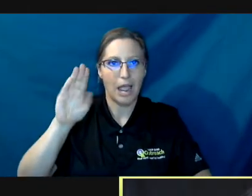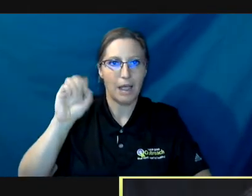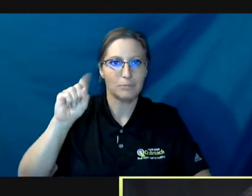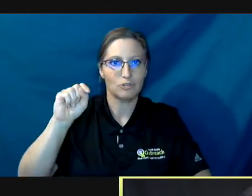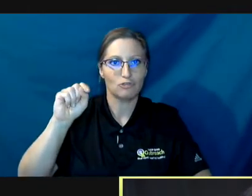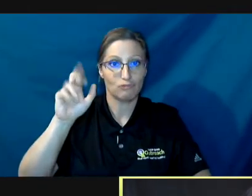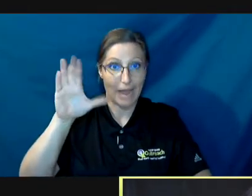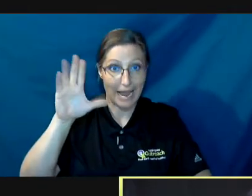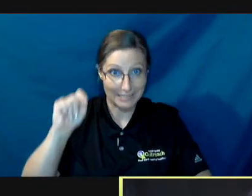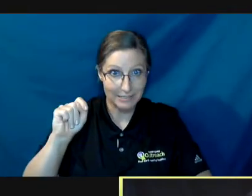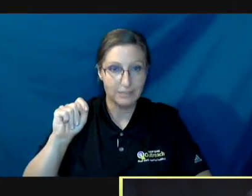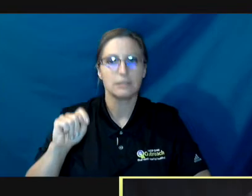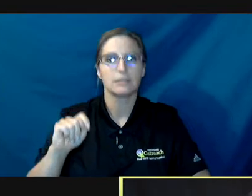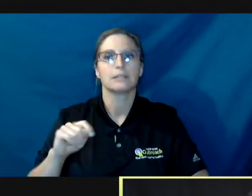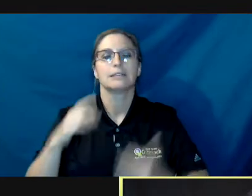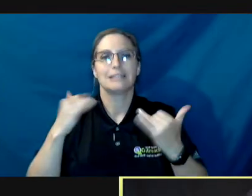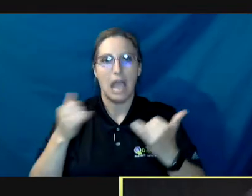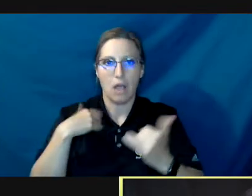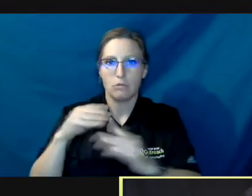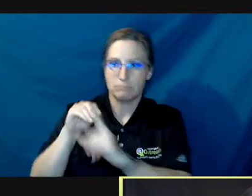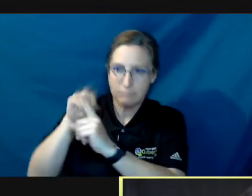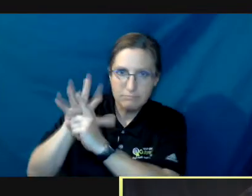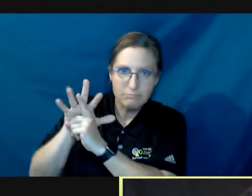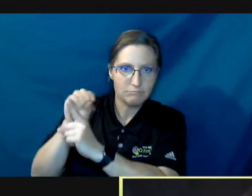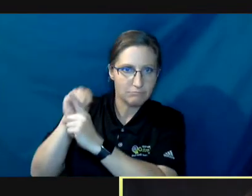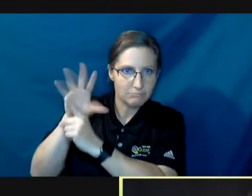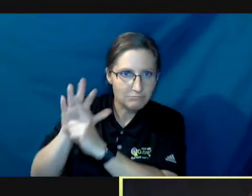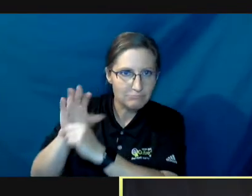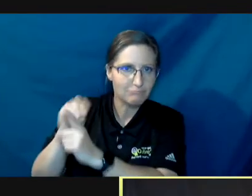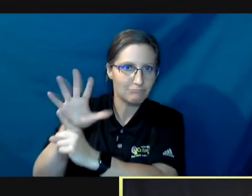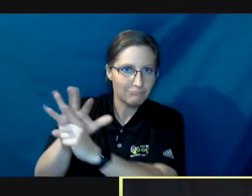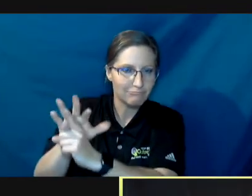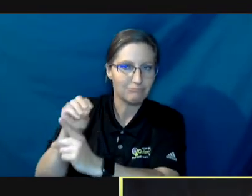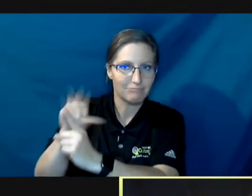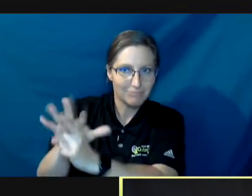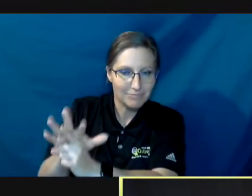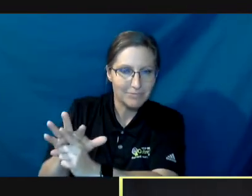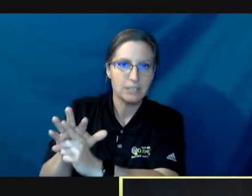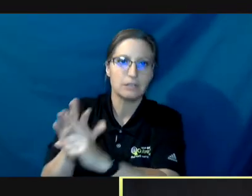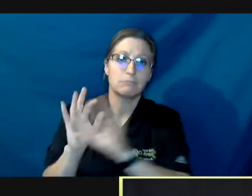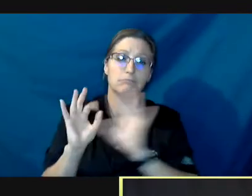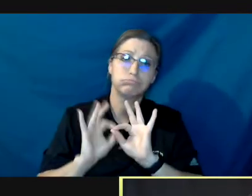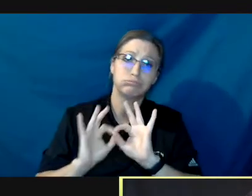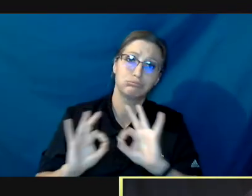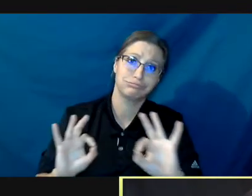the student to that concept, that abstract thought, is so key.